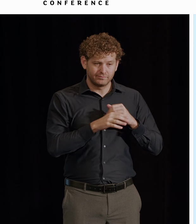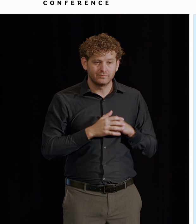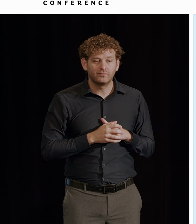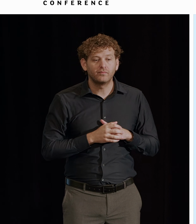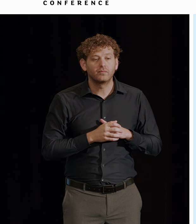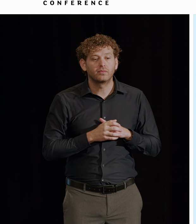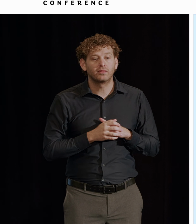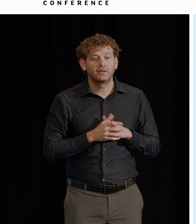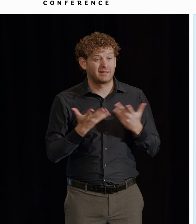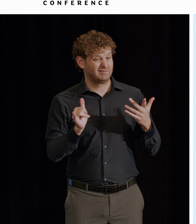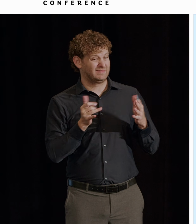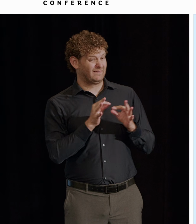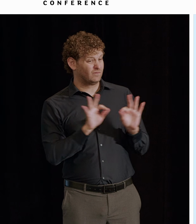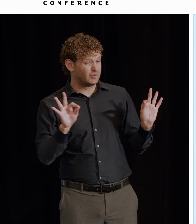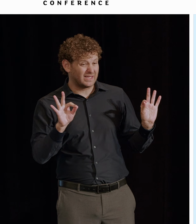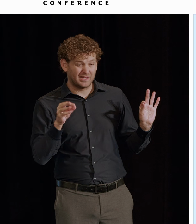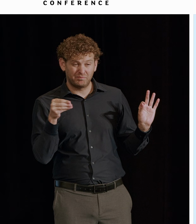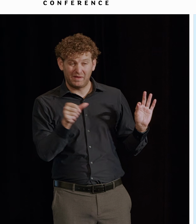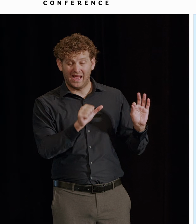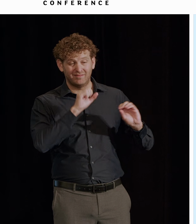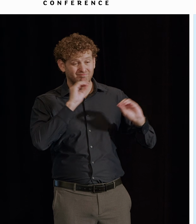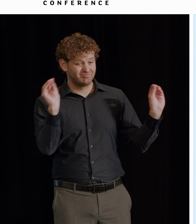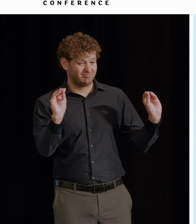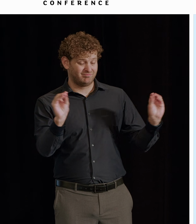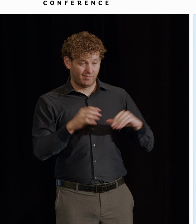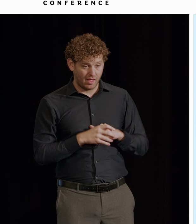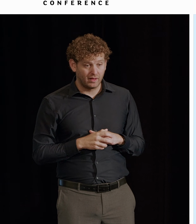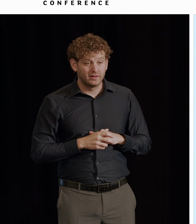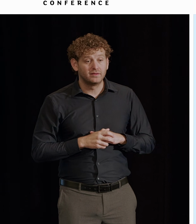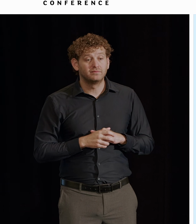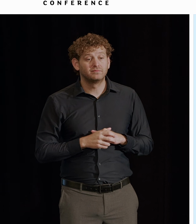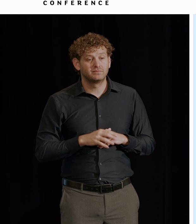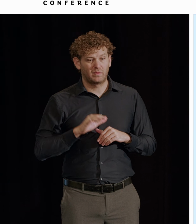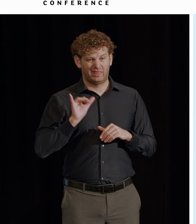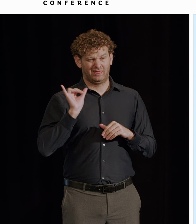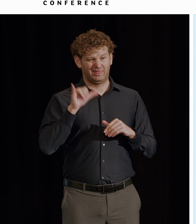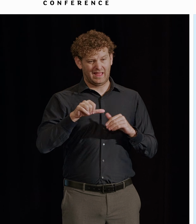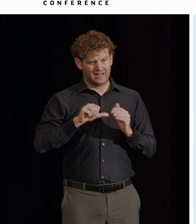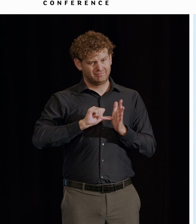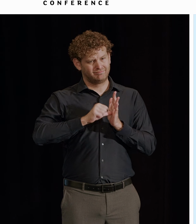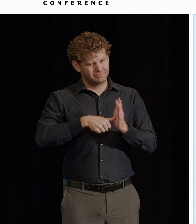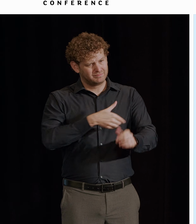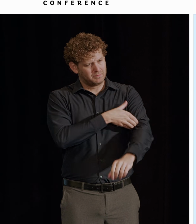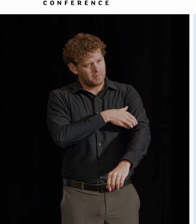So these new capabilities just highlight the power of consistent voice interaction model.